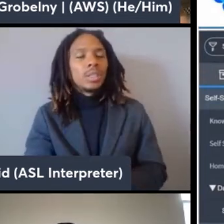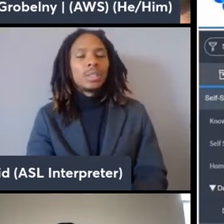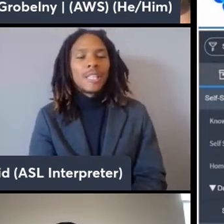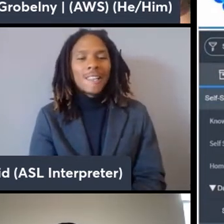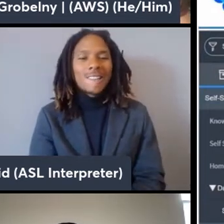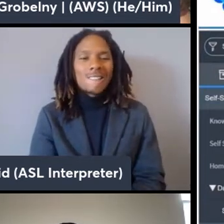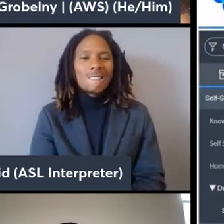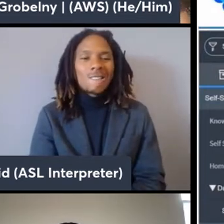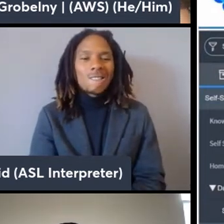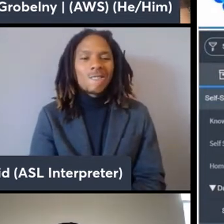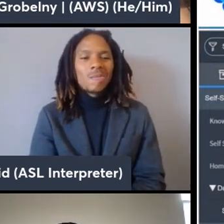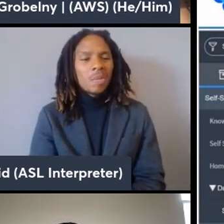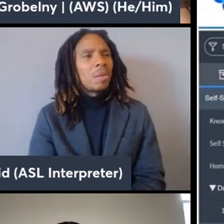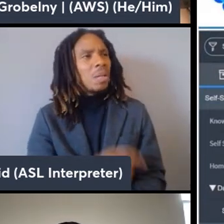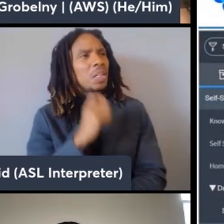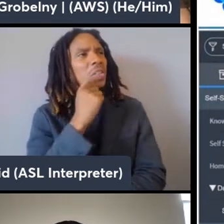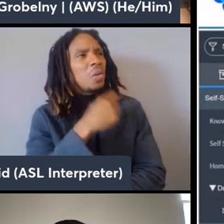That's cool. Yeah, that's very cool.